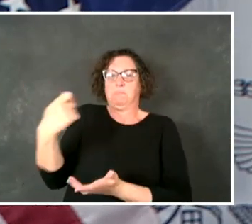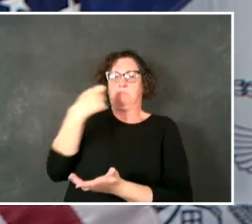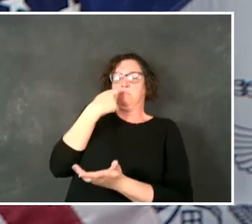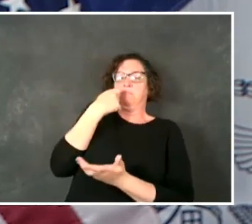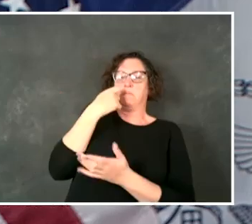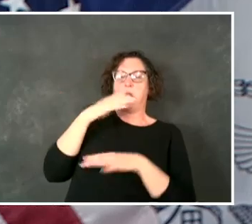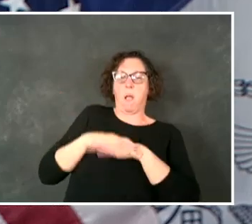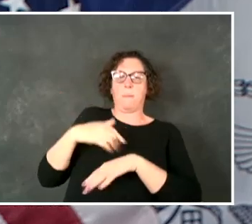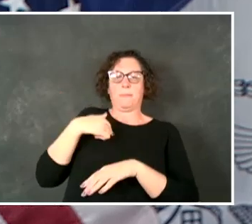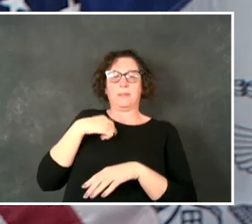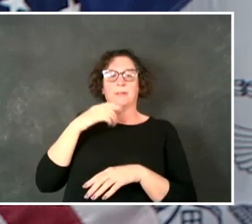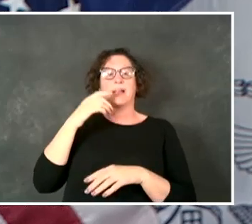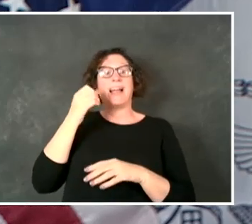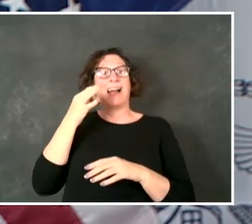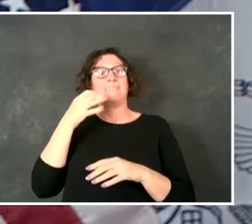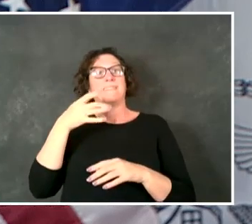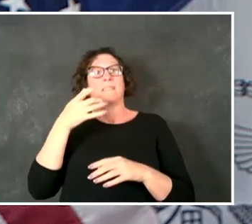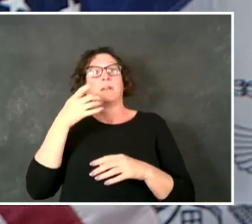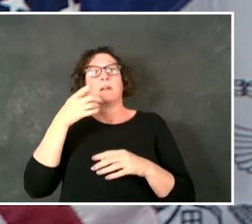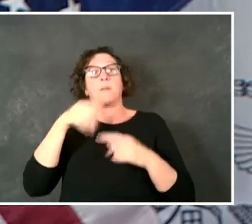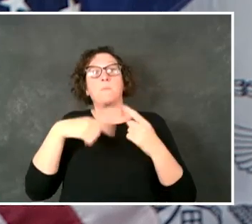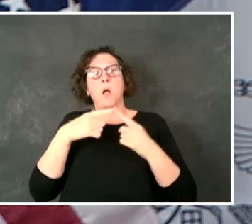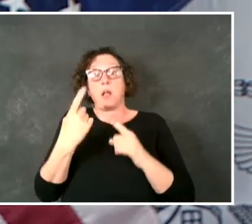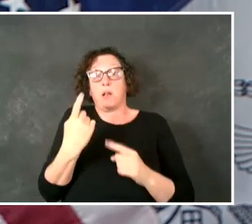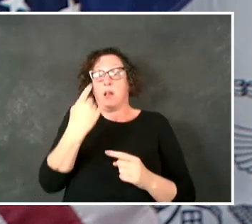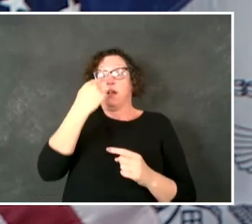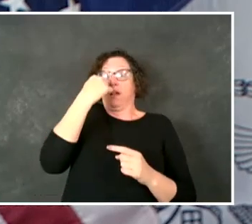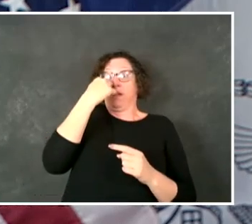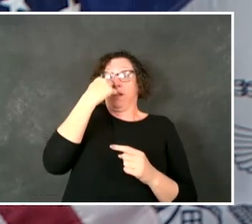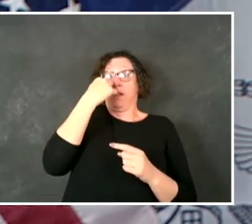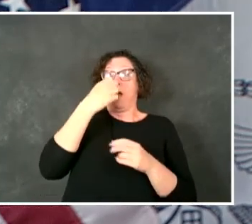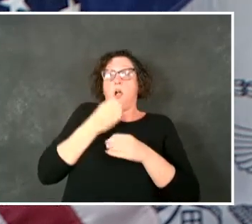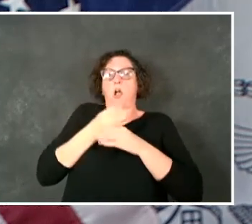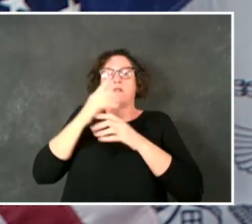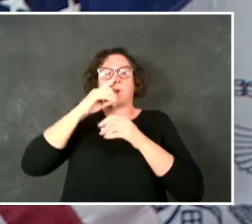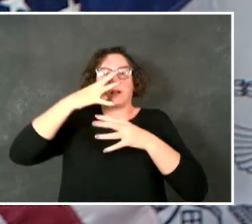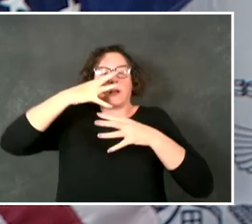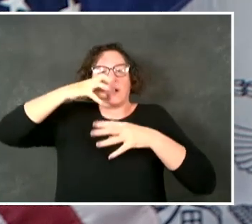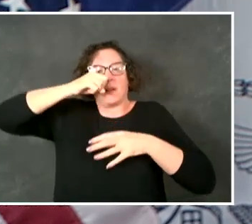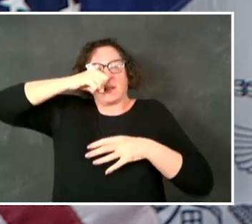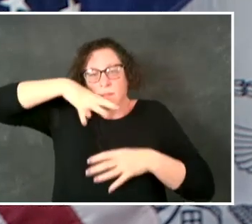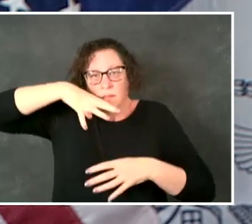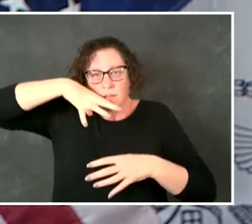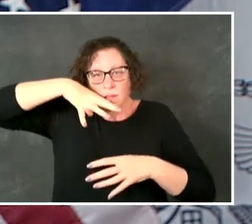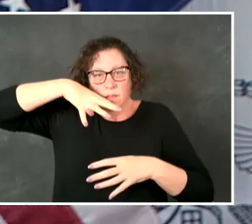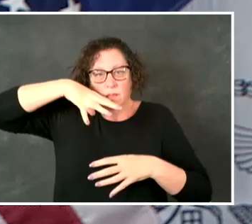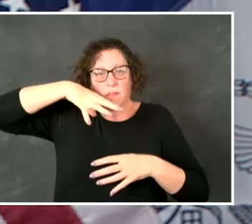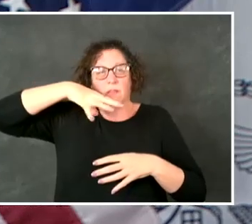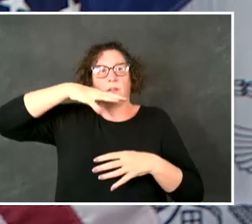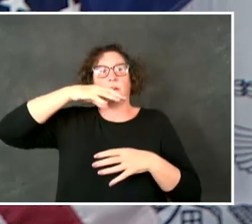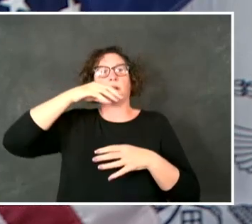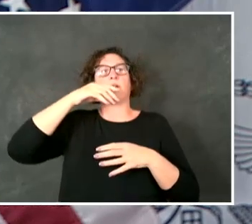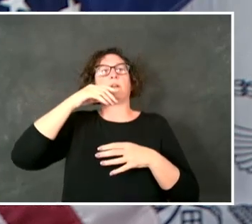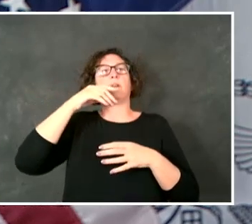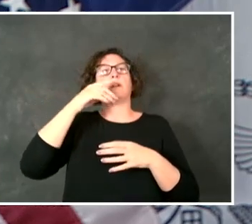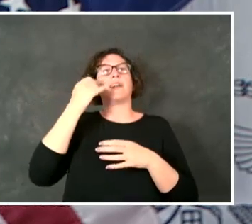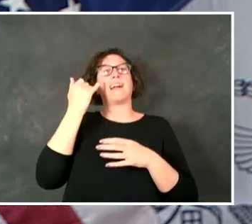BUT THE PROBLEM, IT CAUSES PEOPLE